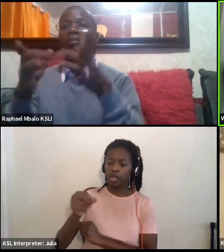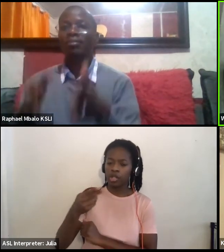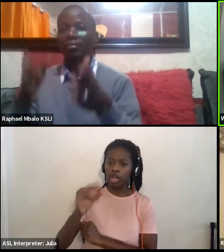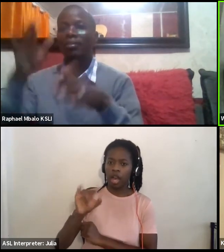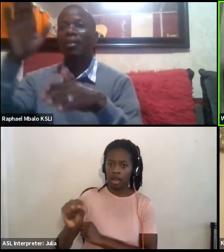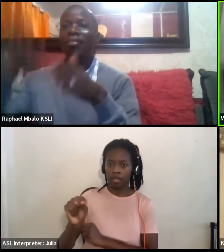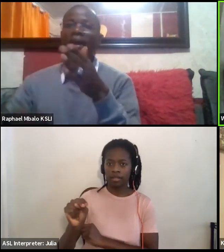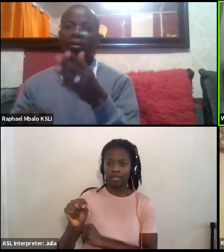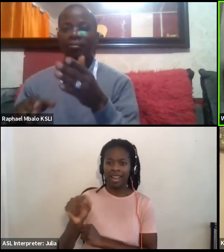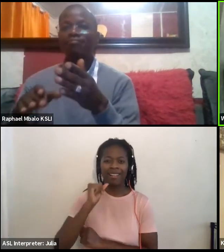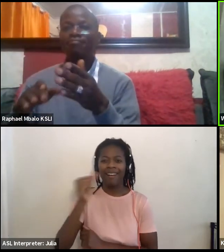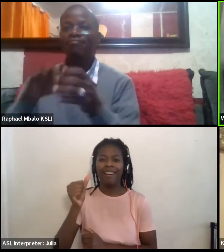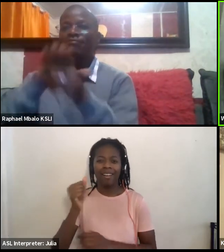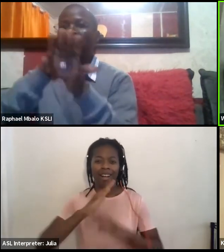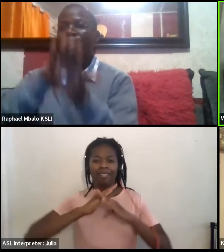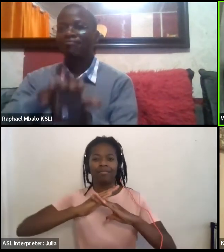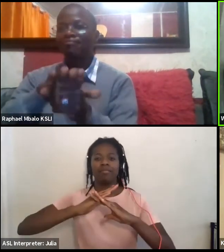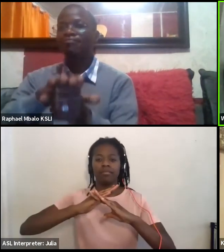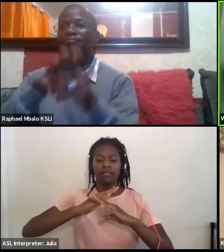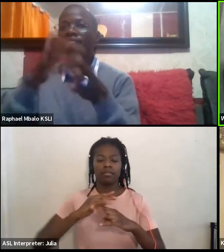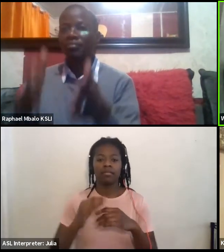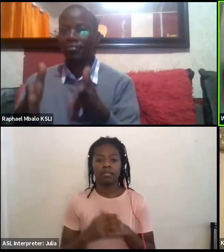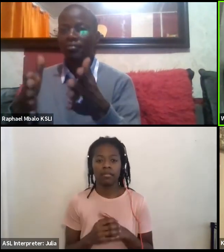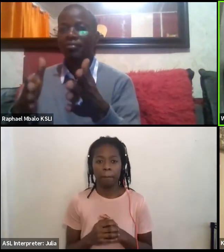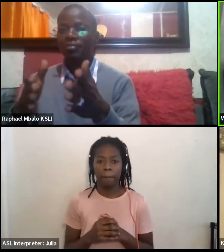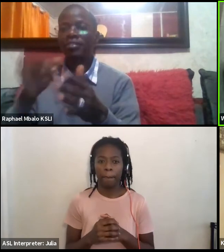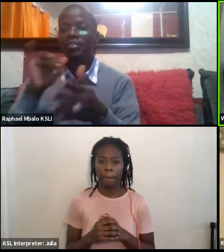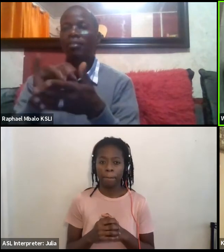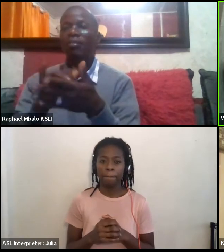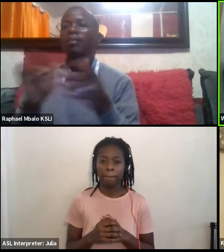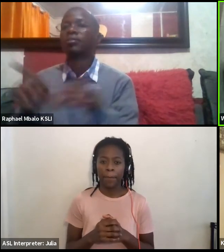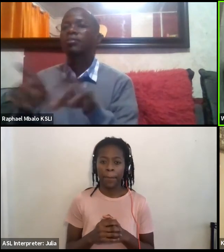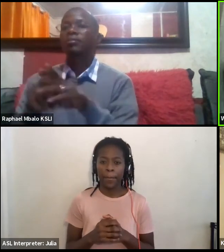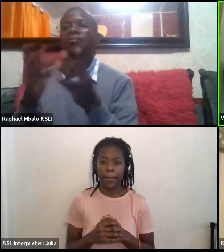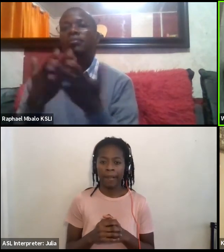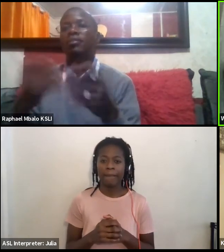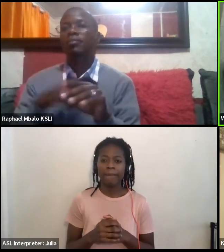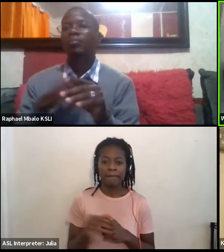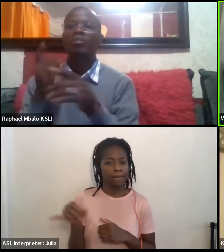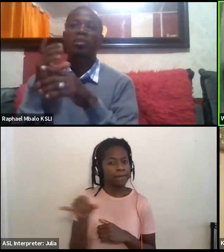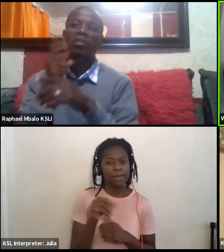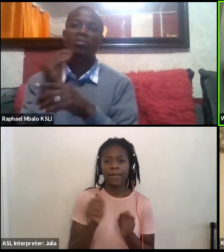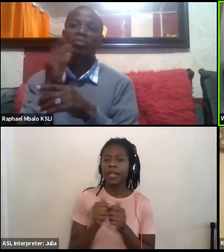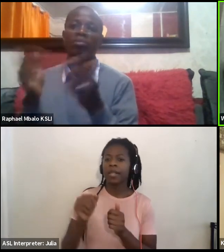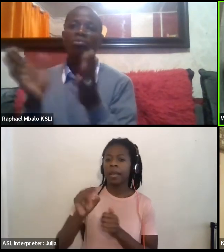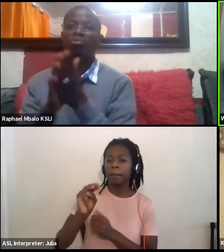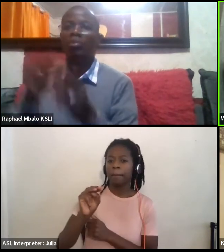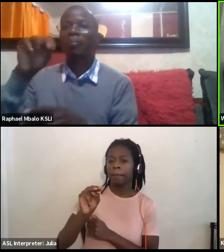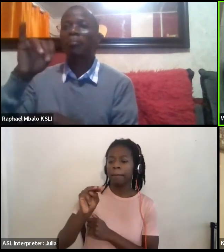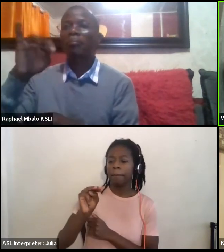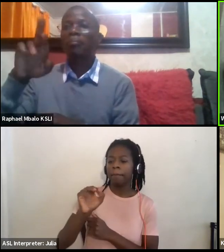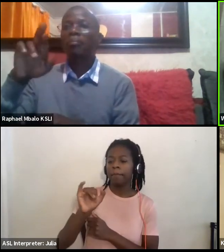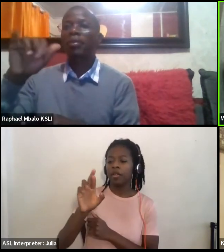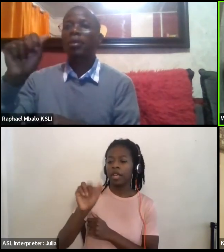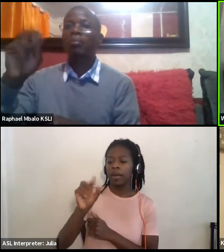And that's the same thing I've experienced with Miriam. She'll be there to cushion you. And she'll be there when you're venting,